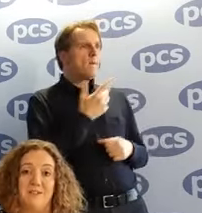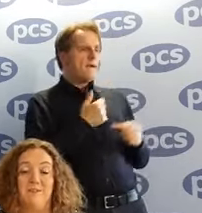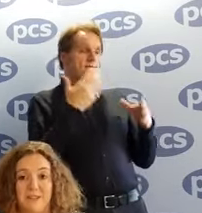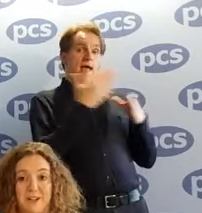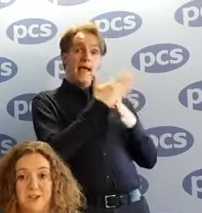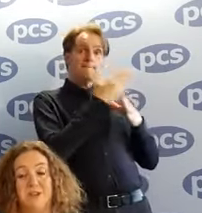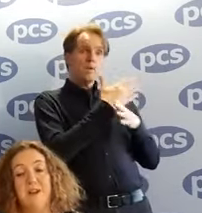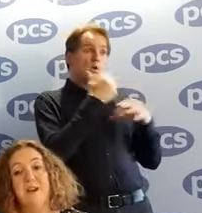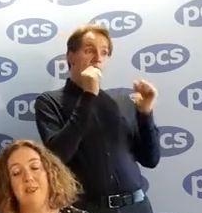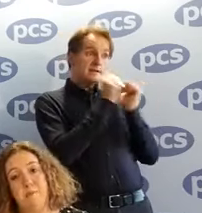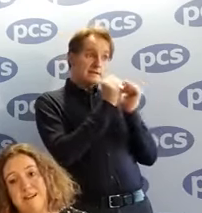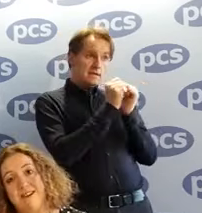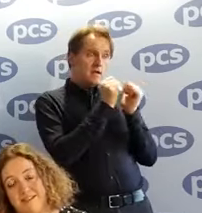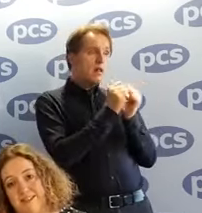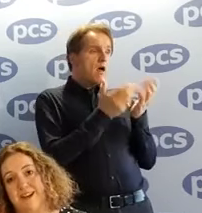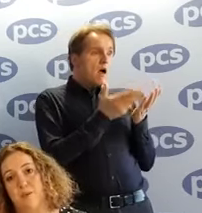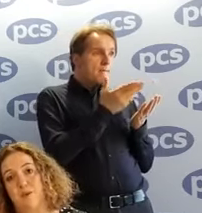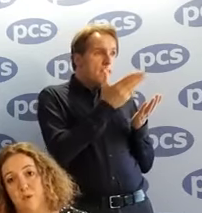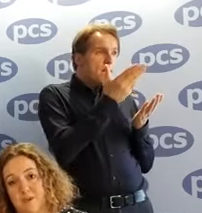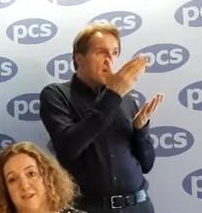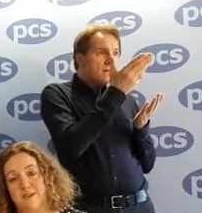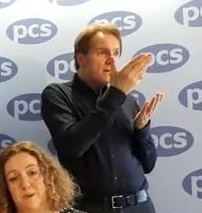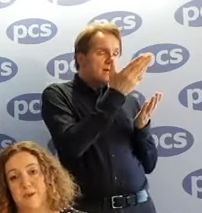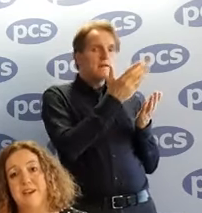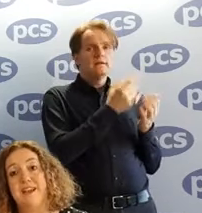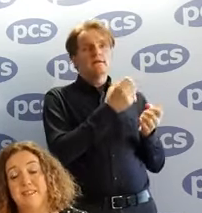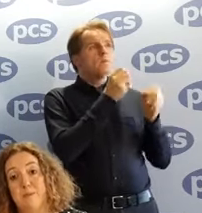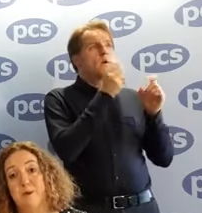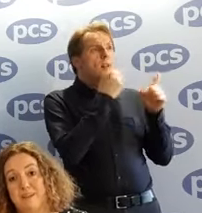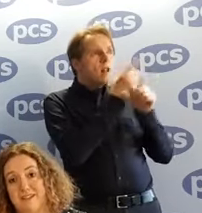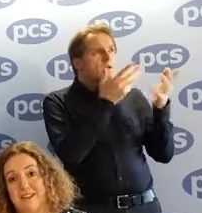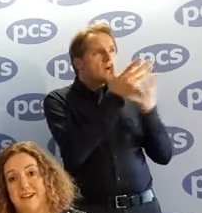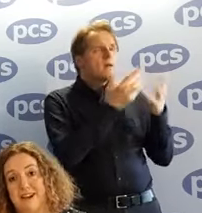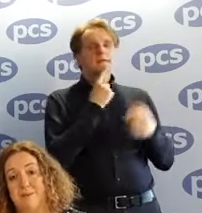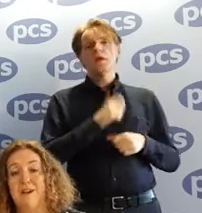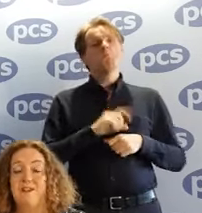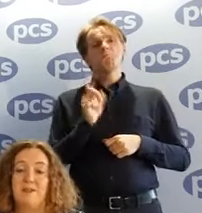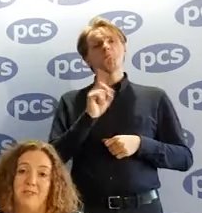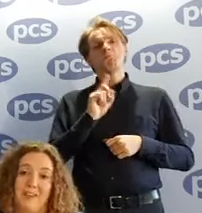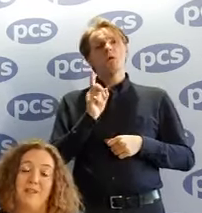of inflation, the barrier to that we're always told, is the 1% cap so the thing